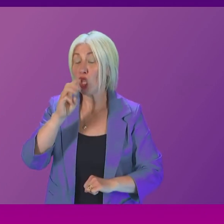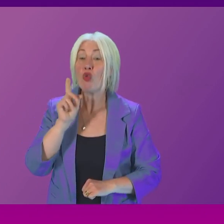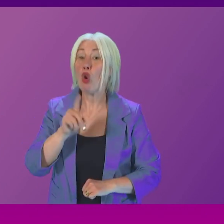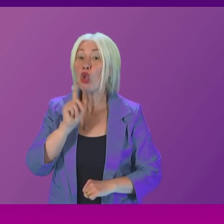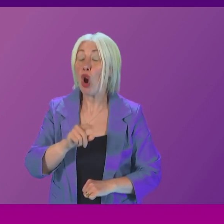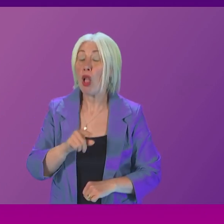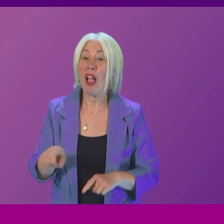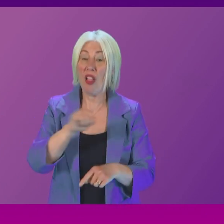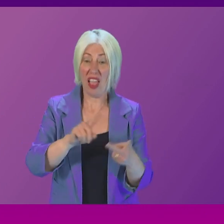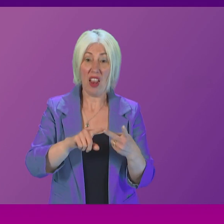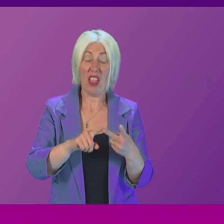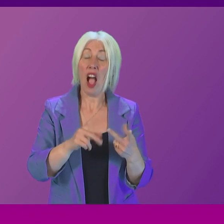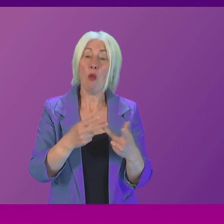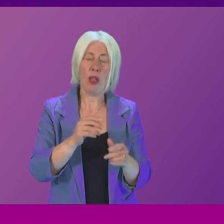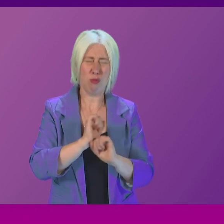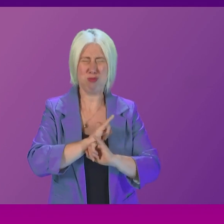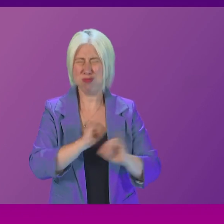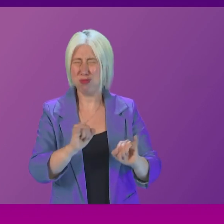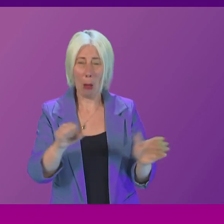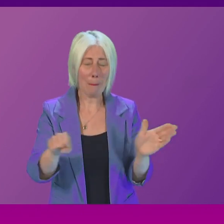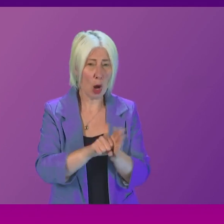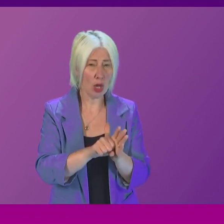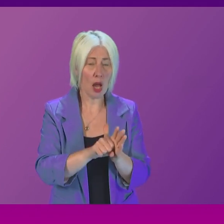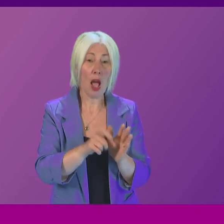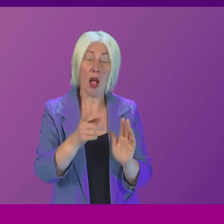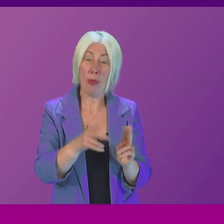rape and murder of Jill Barclay, where there was a reduction in sentence of four years.